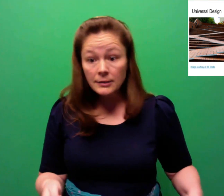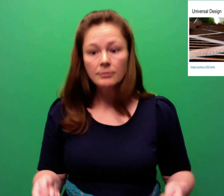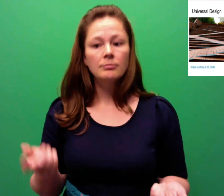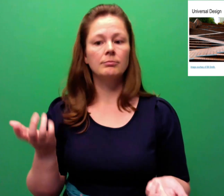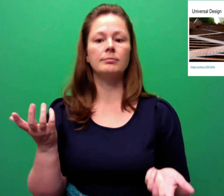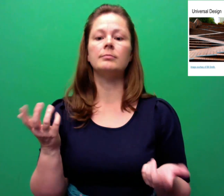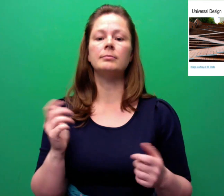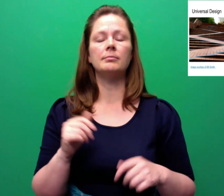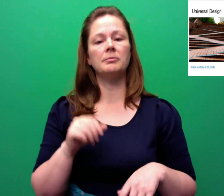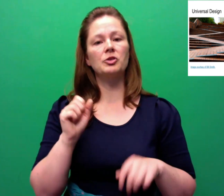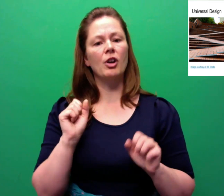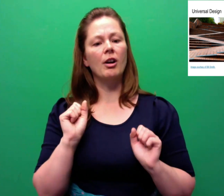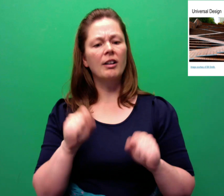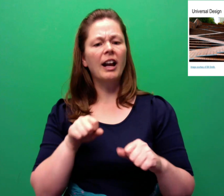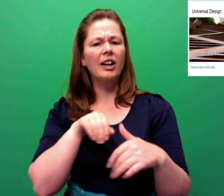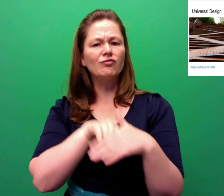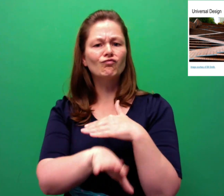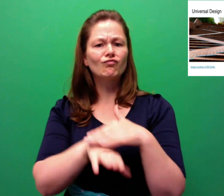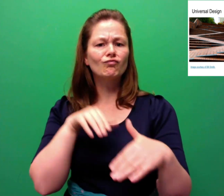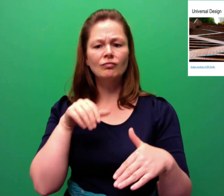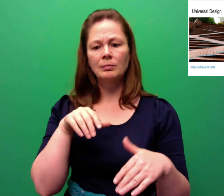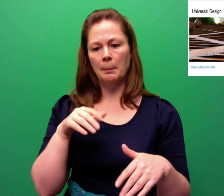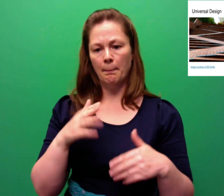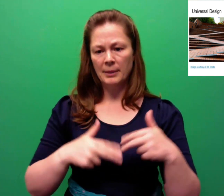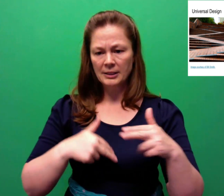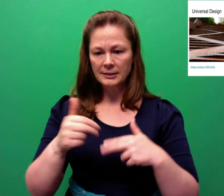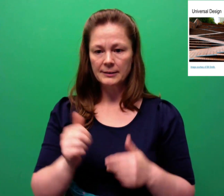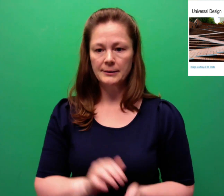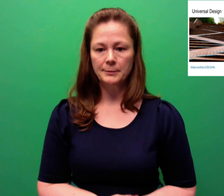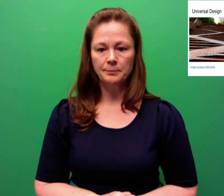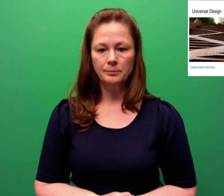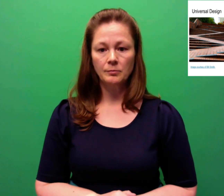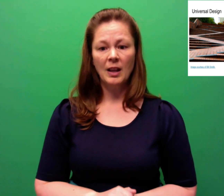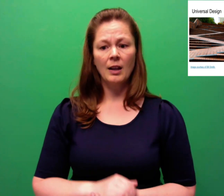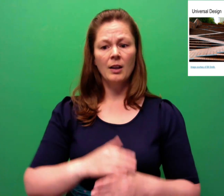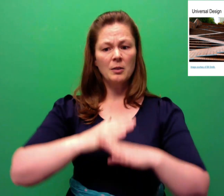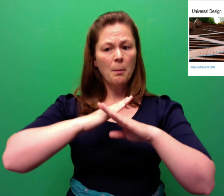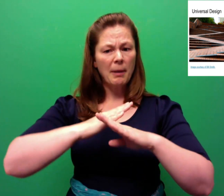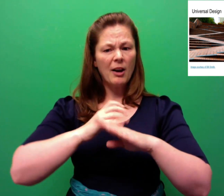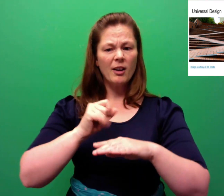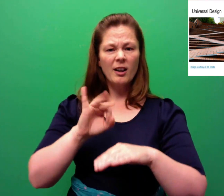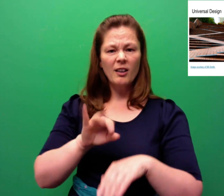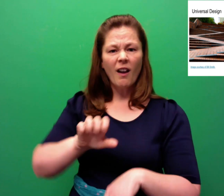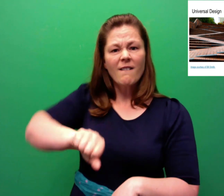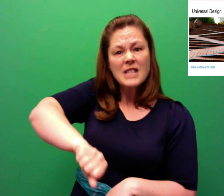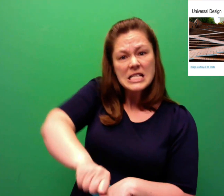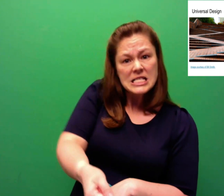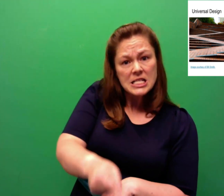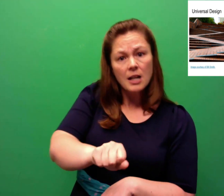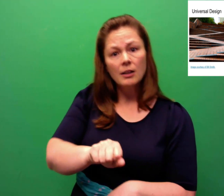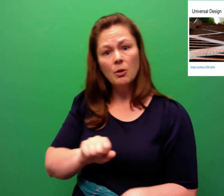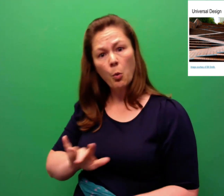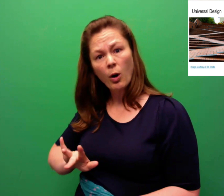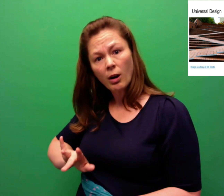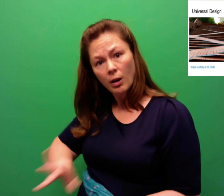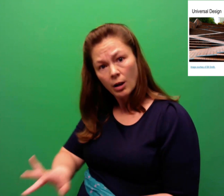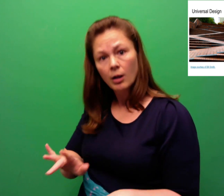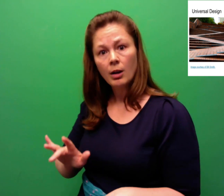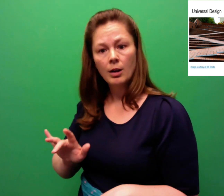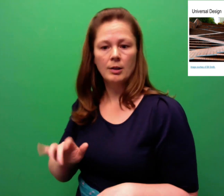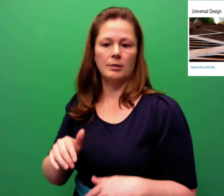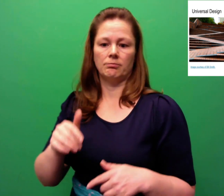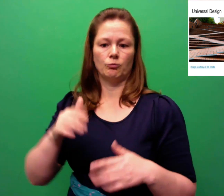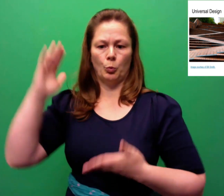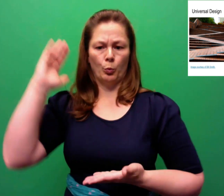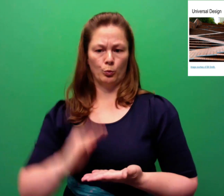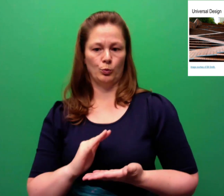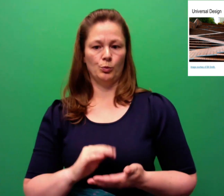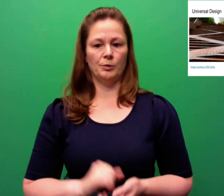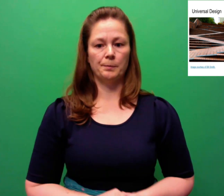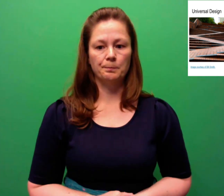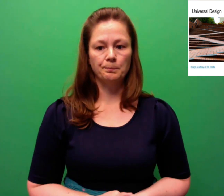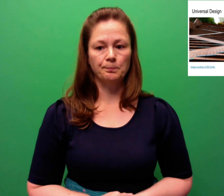having to fuss with a button or a door handle. The barriers of door handles are